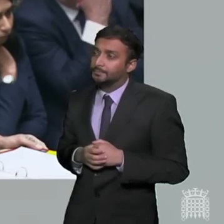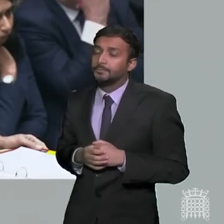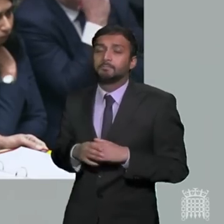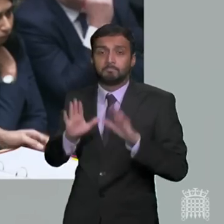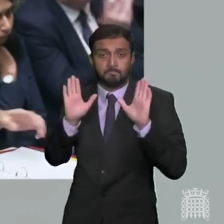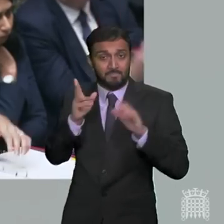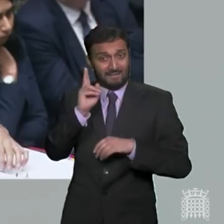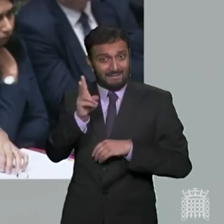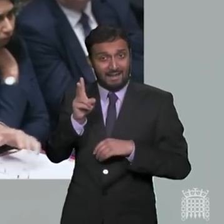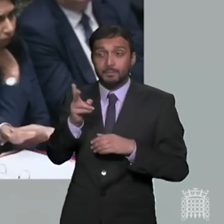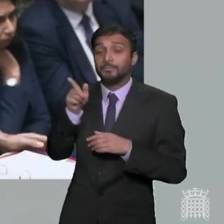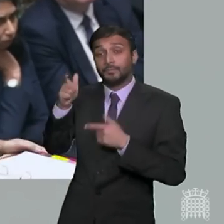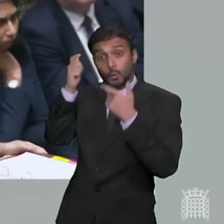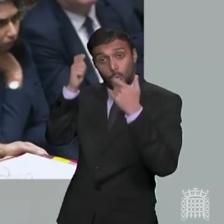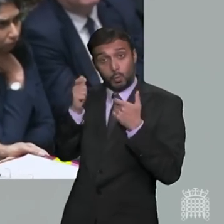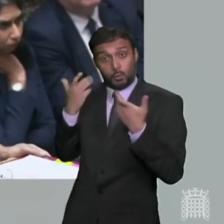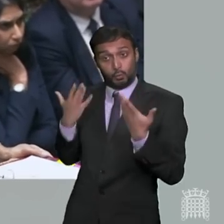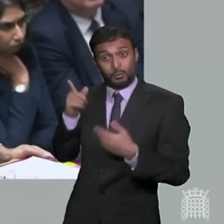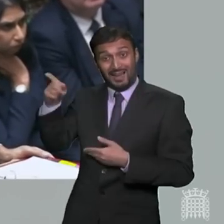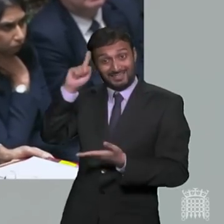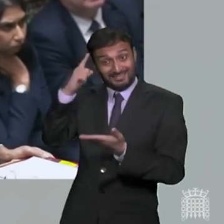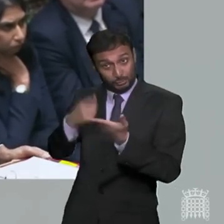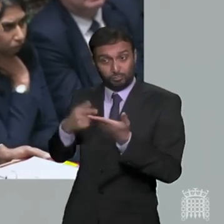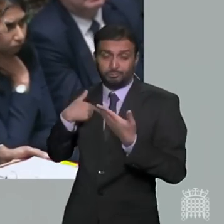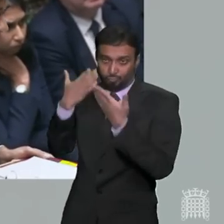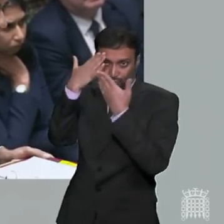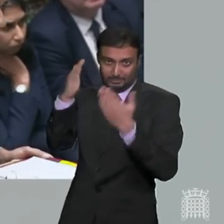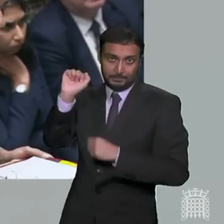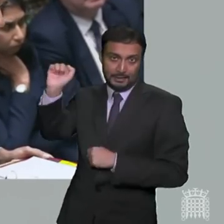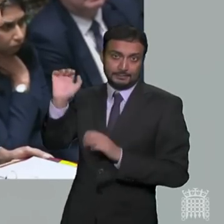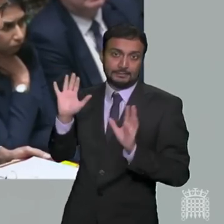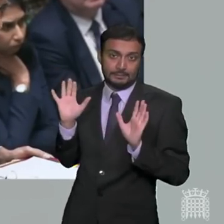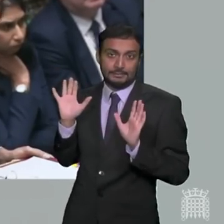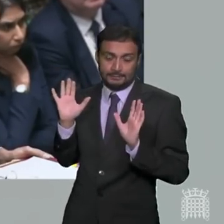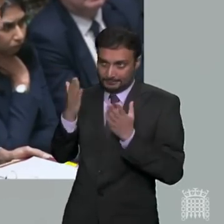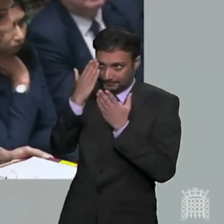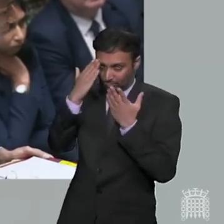today with regard to the referendum and we are getting on with the business of working